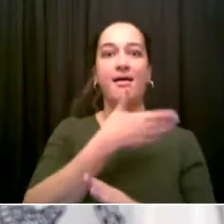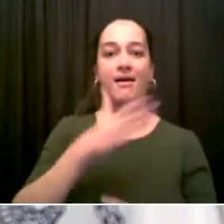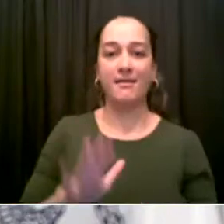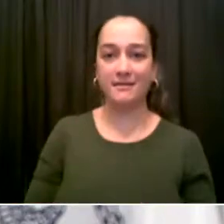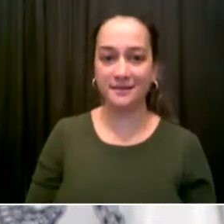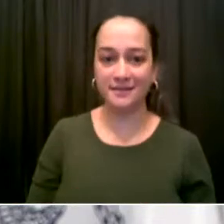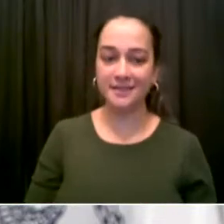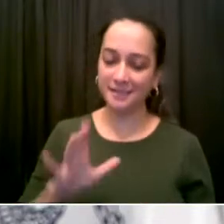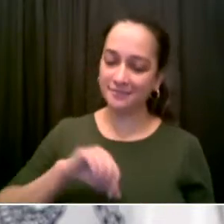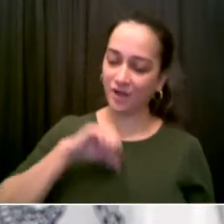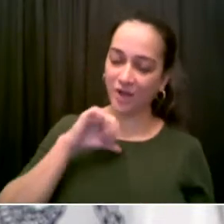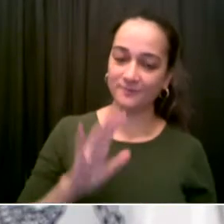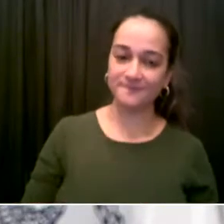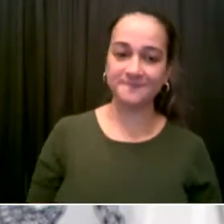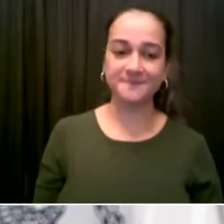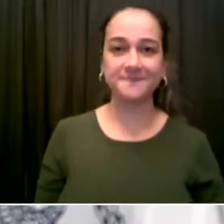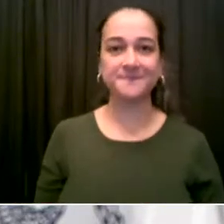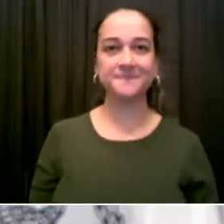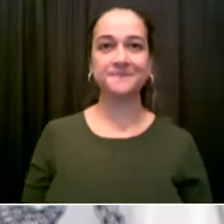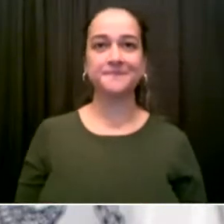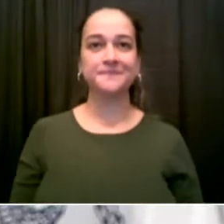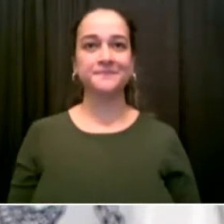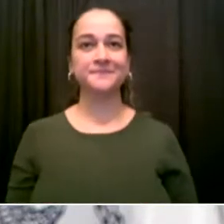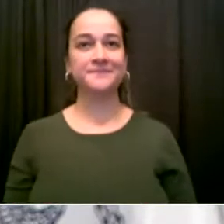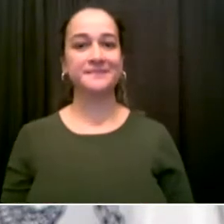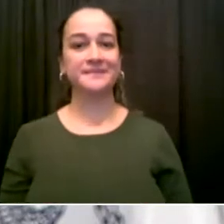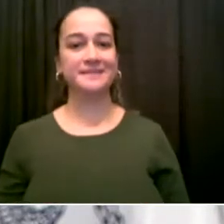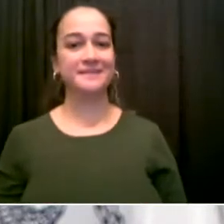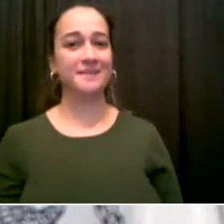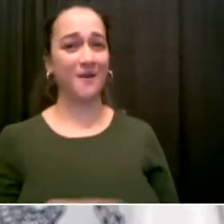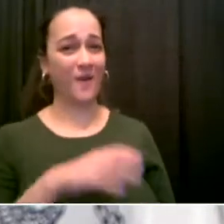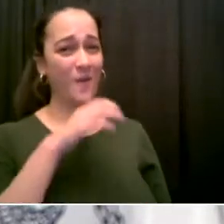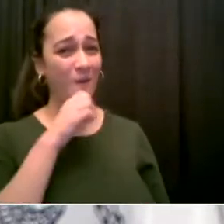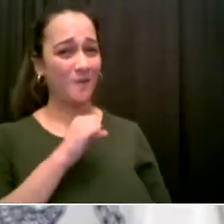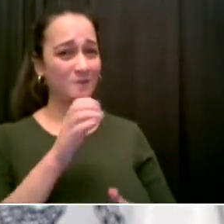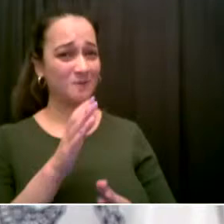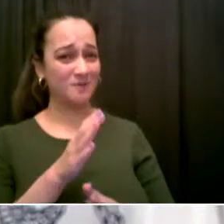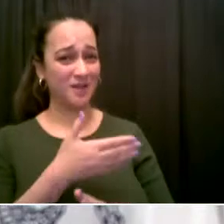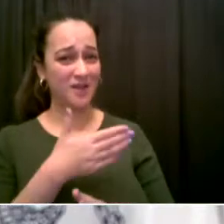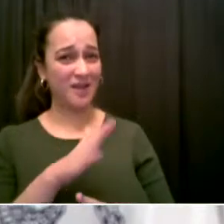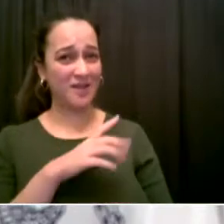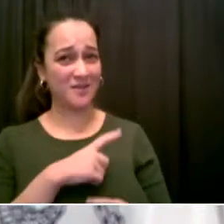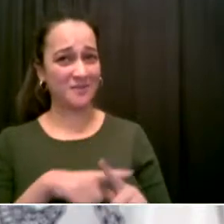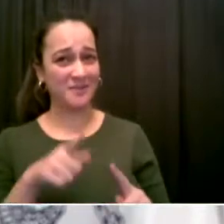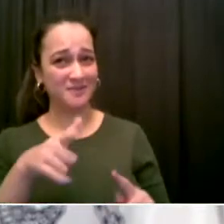GOING TO DO IT, HENRY. I AM MIPRESSED YOU WERE JUST A